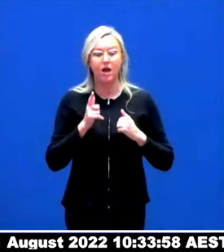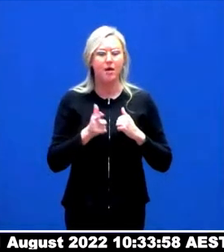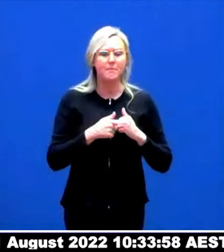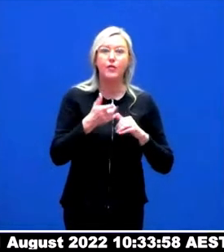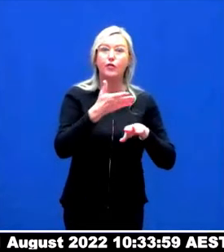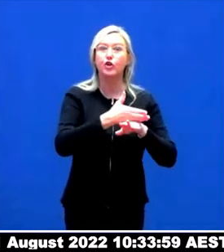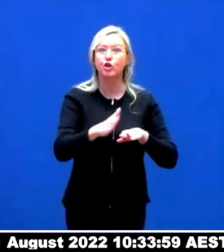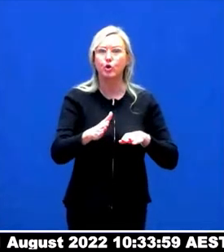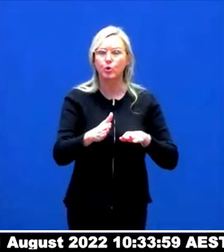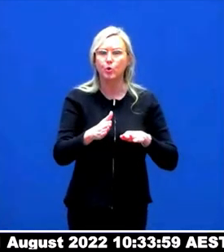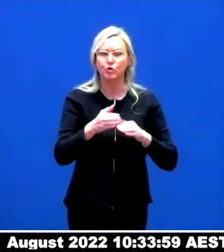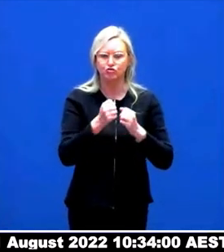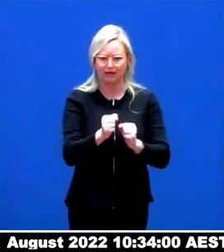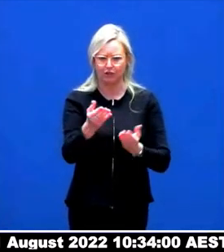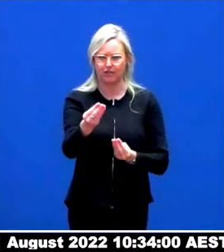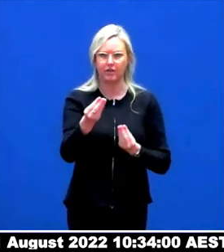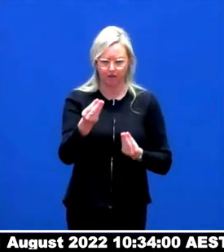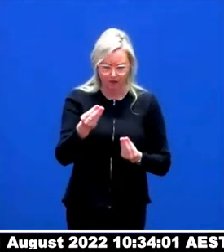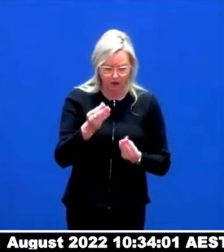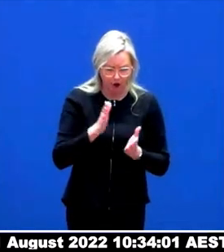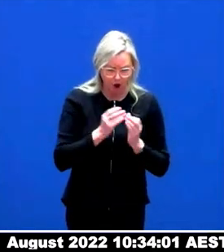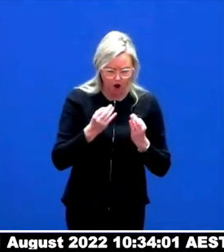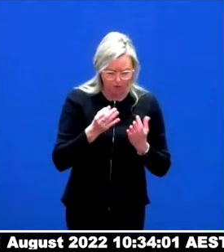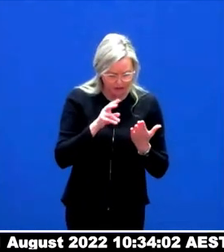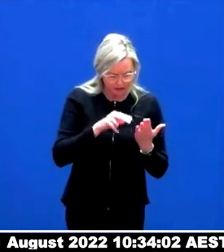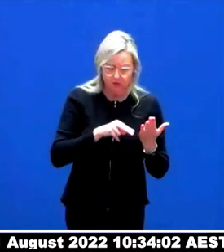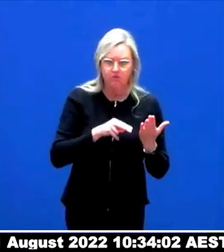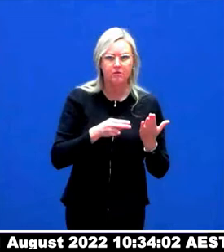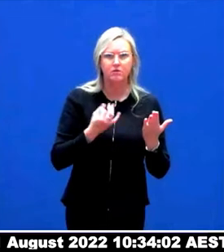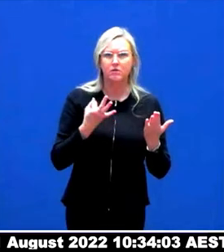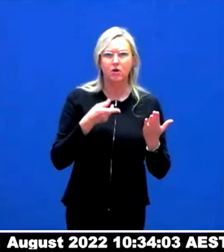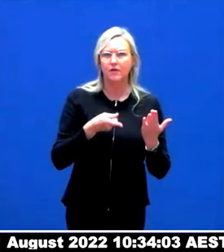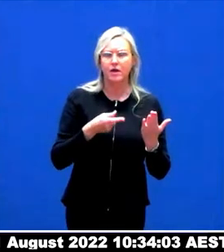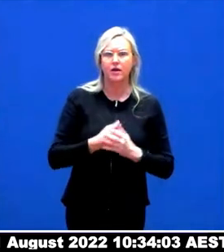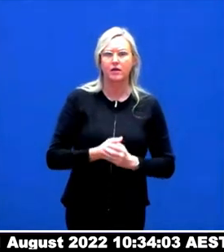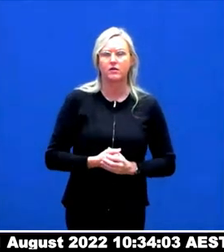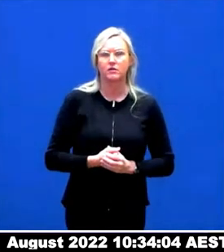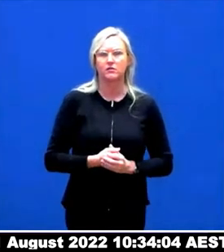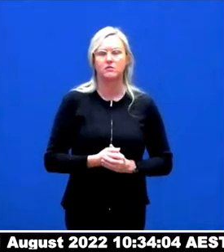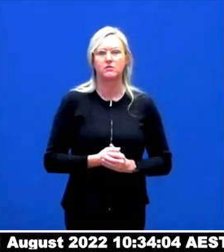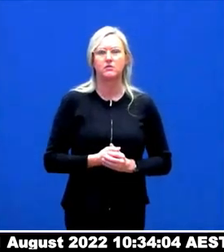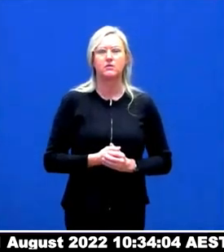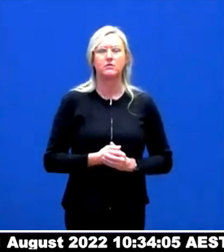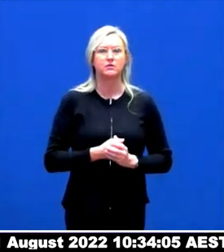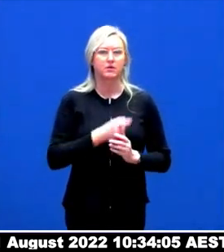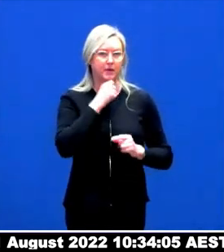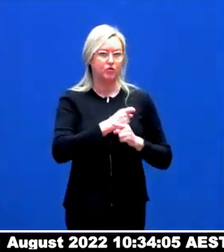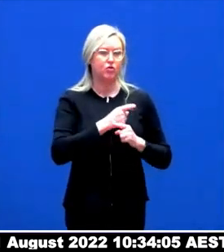homelessness? MATTHEW FLAVEL: So,Counsel, I'm referring to the Commonwealth's